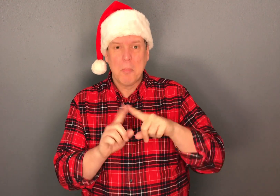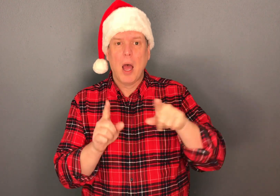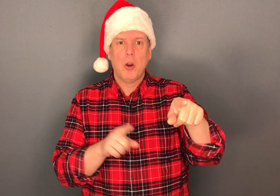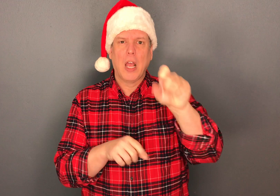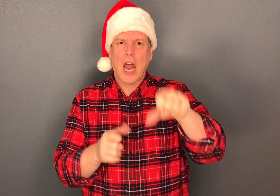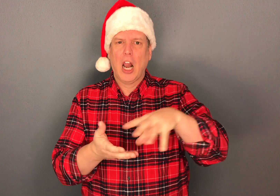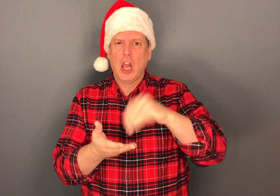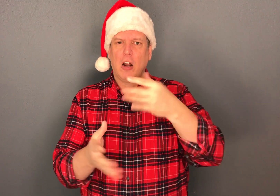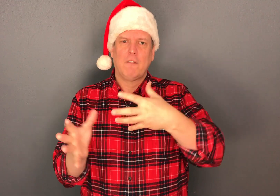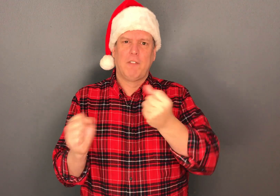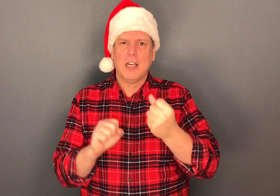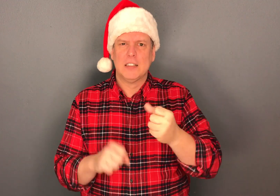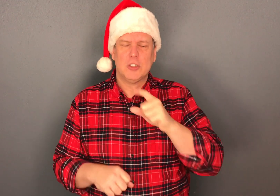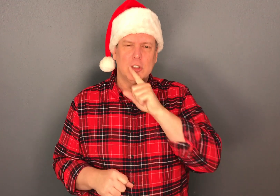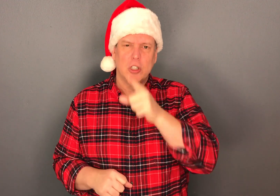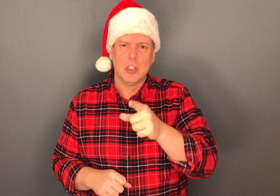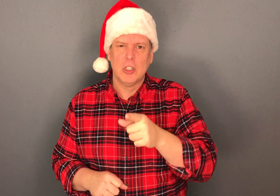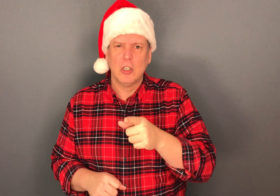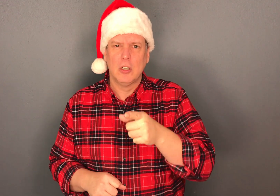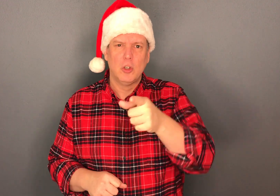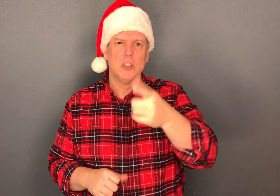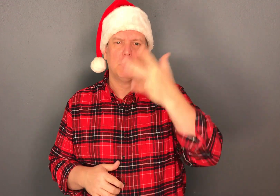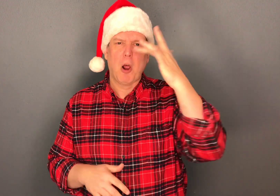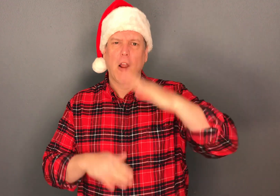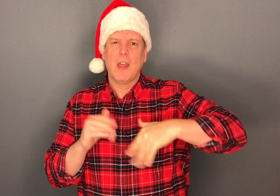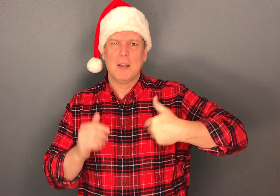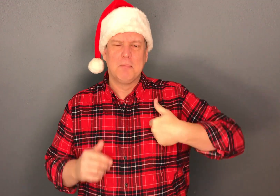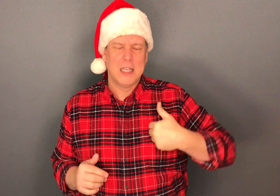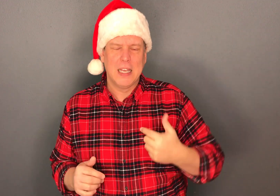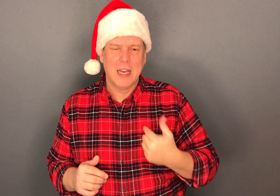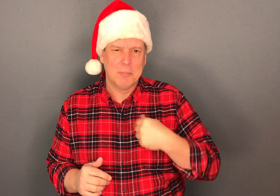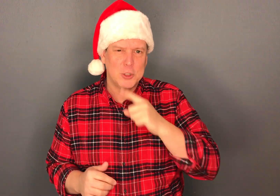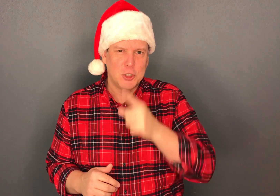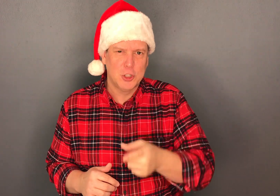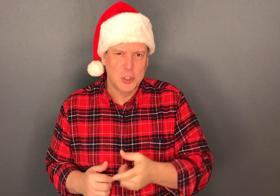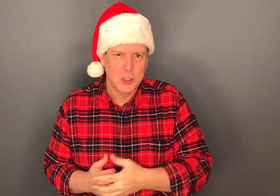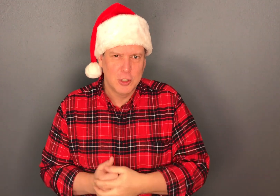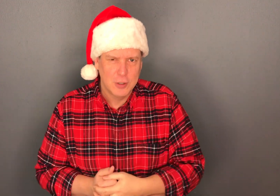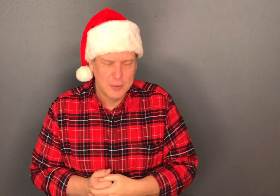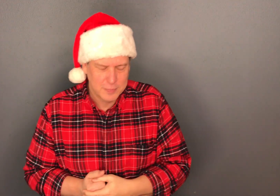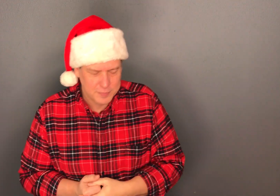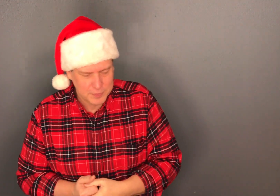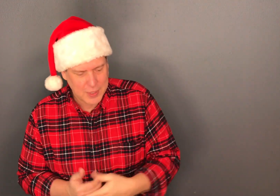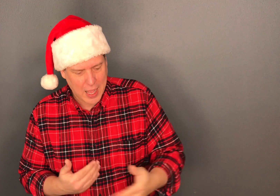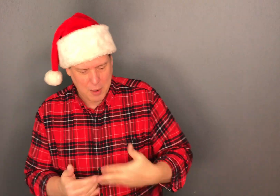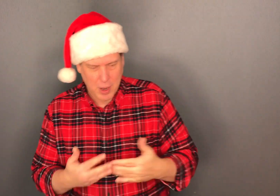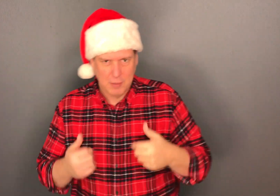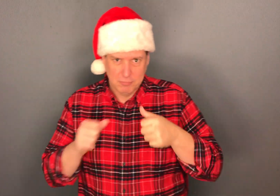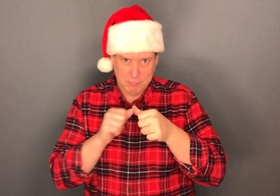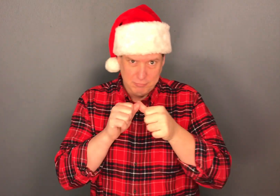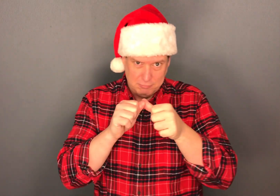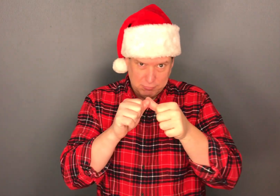and what it means. I'm sure you can learn it a lot faster than me you're smarter than me. I'm positive about that anyway!